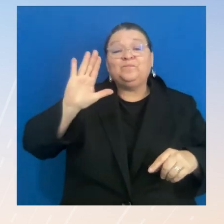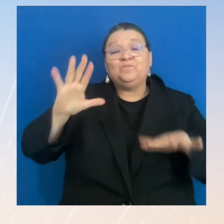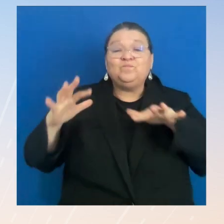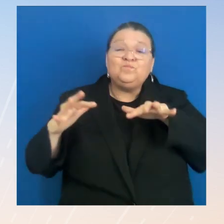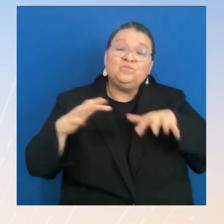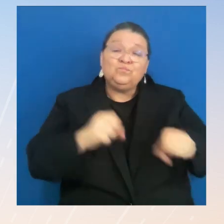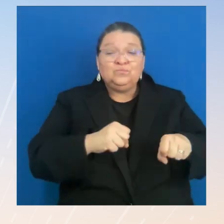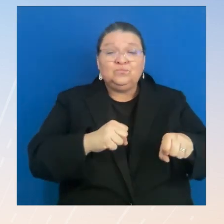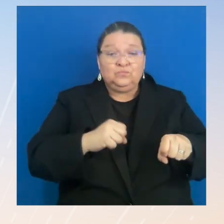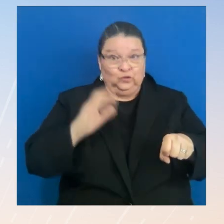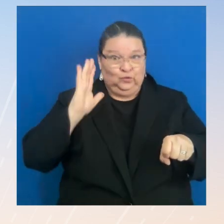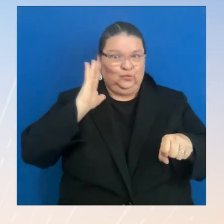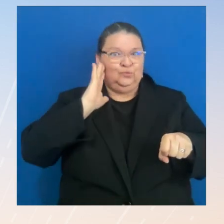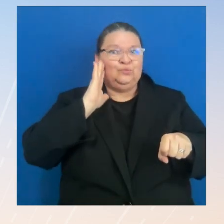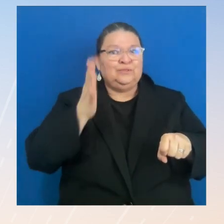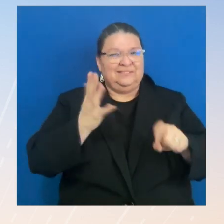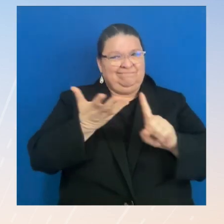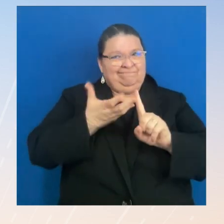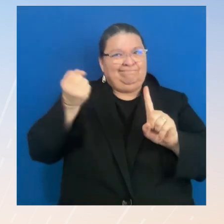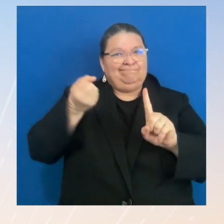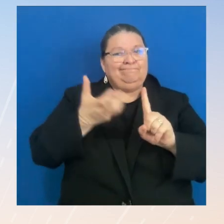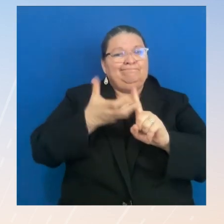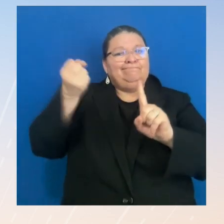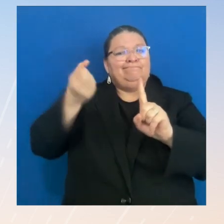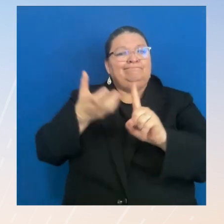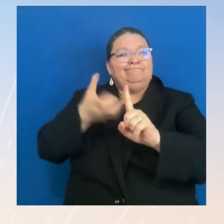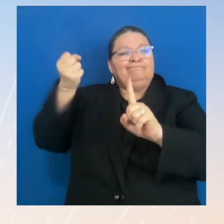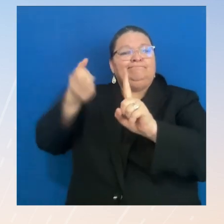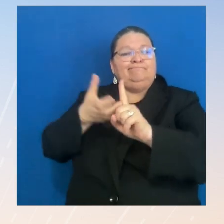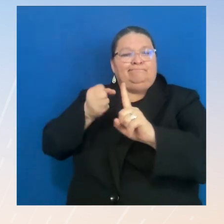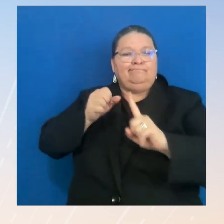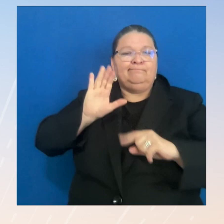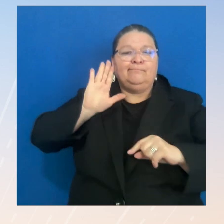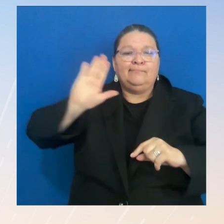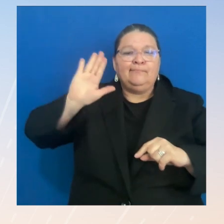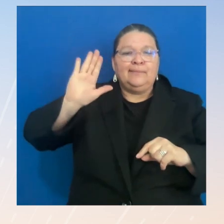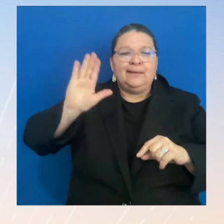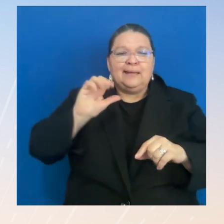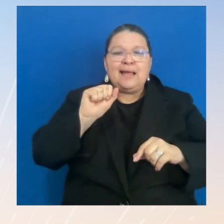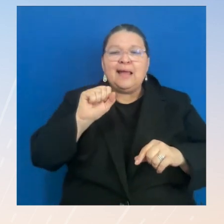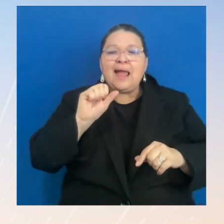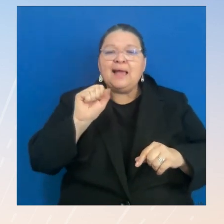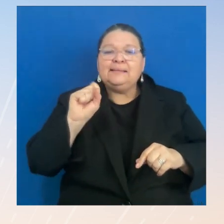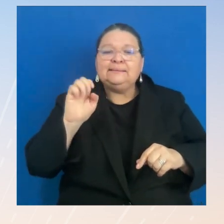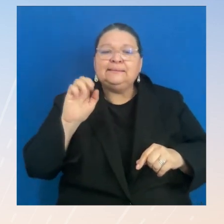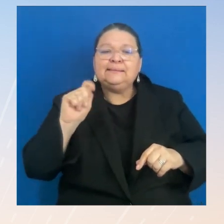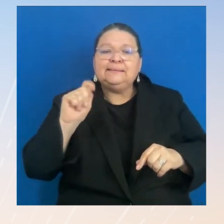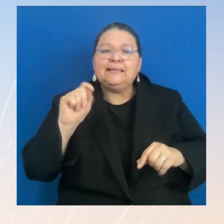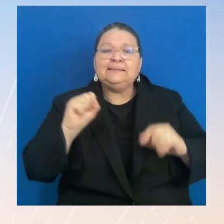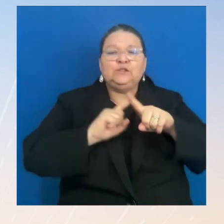And the task force, comprised of Finance Minis- -- Ministry and Justice or Home Ministry counterparts in Germany, Canada, Japan,